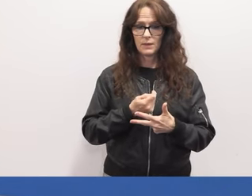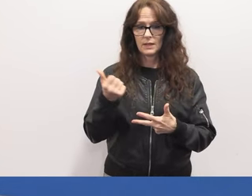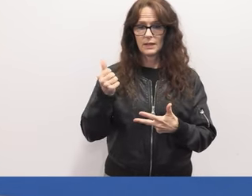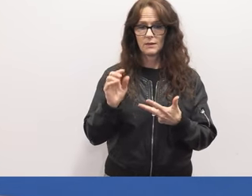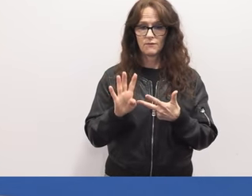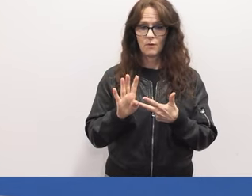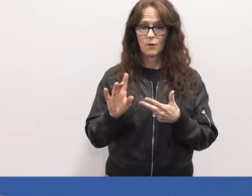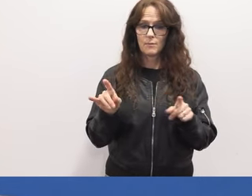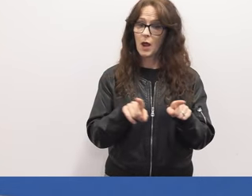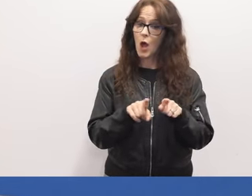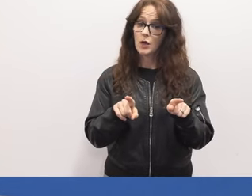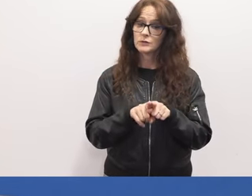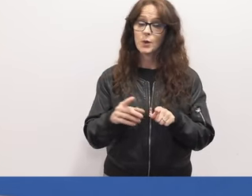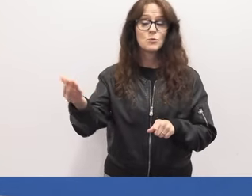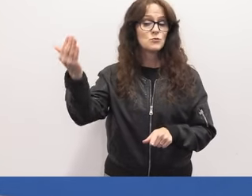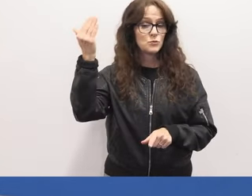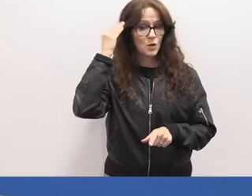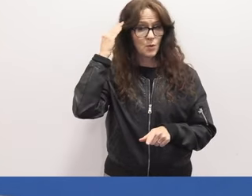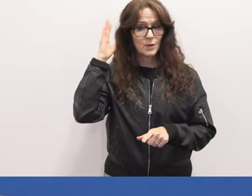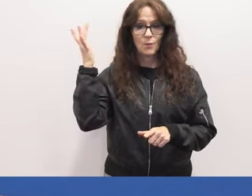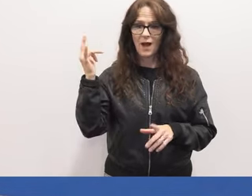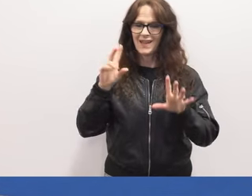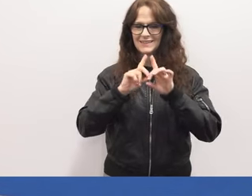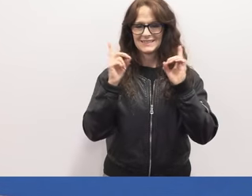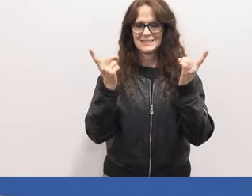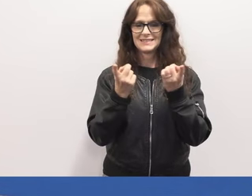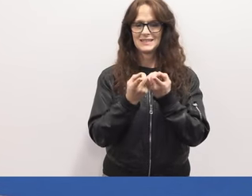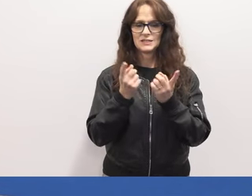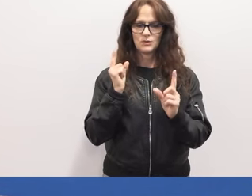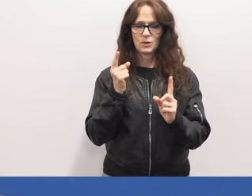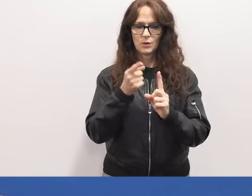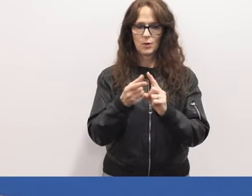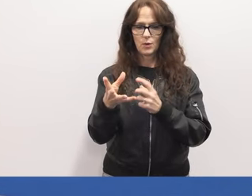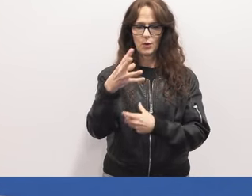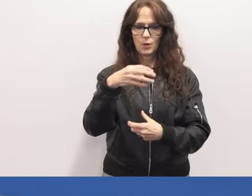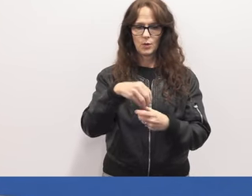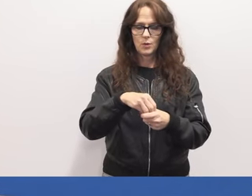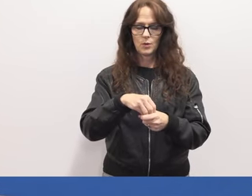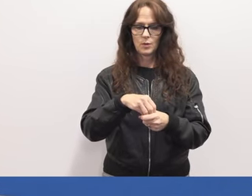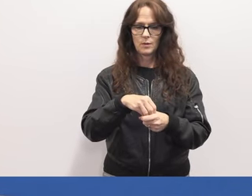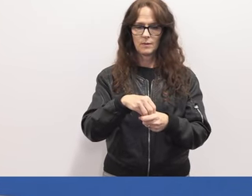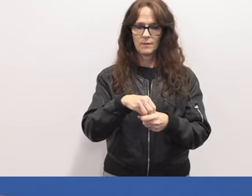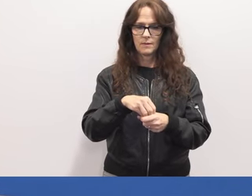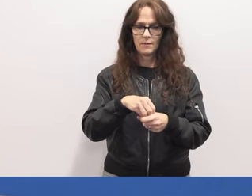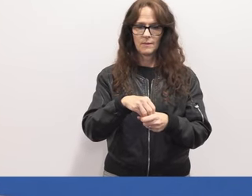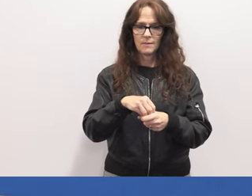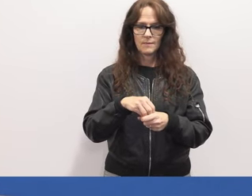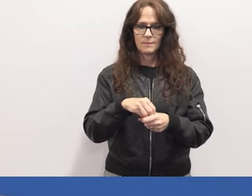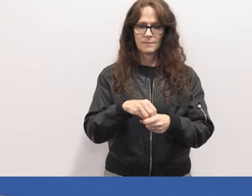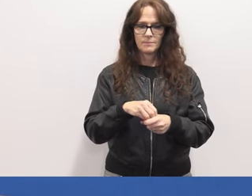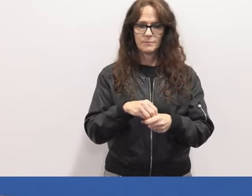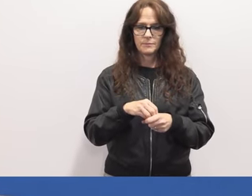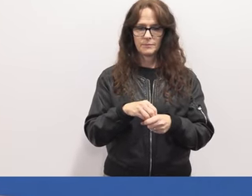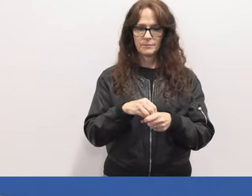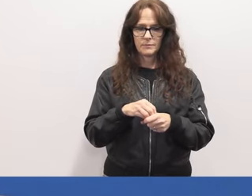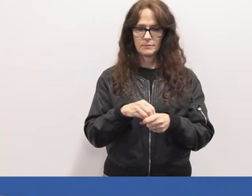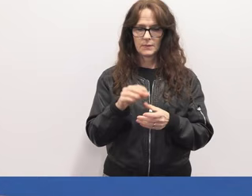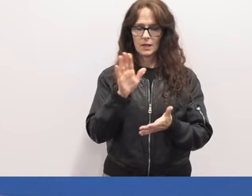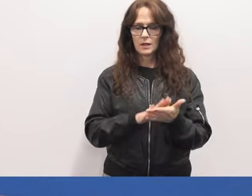but also knowing that the district goals will encompass that aspirational goal